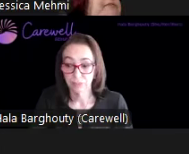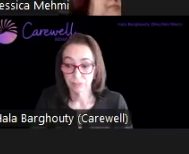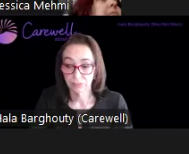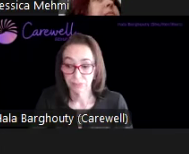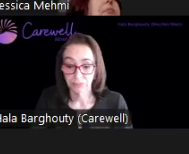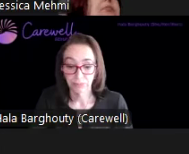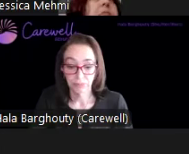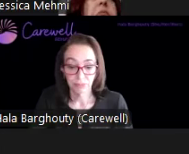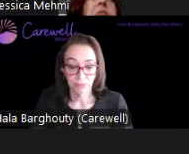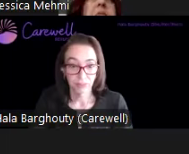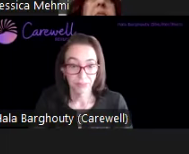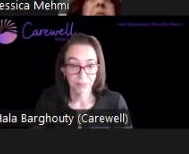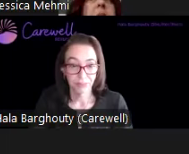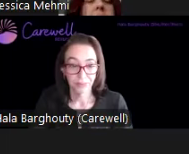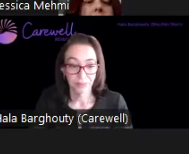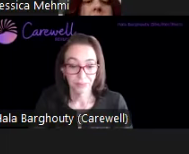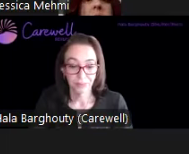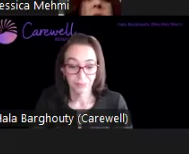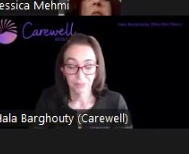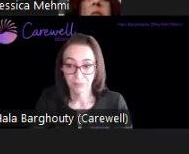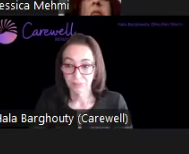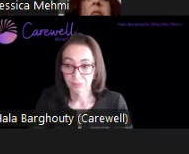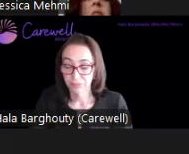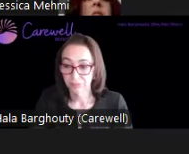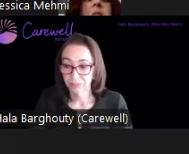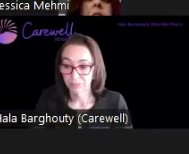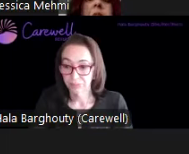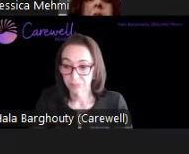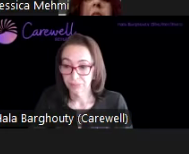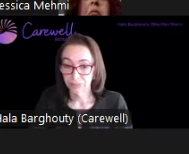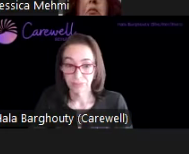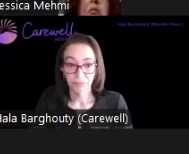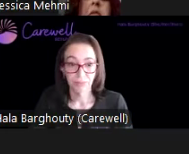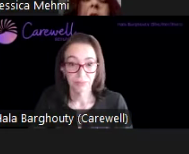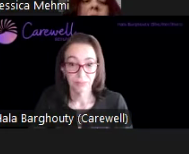wrong.